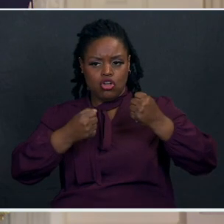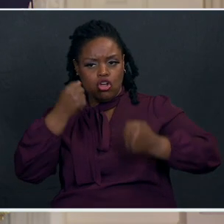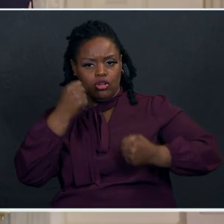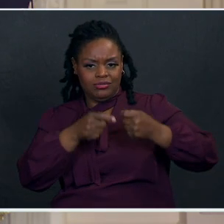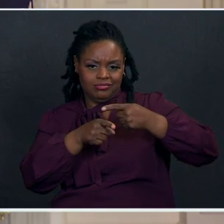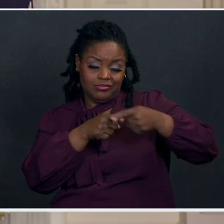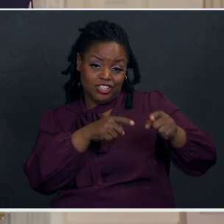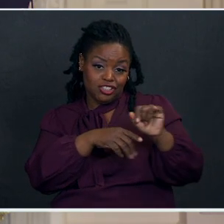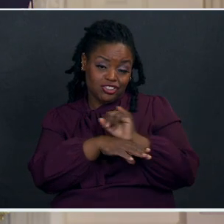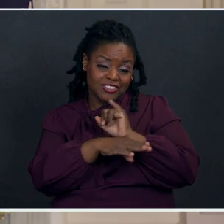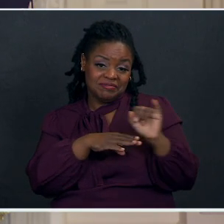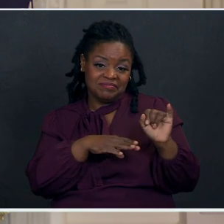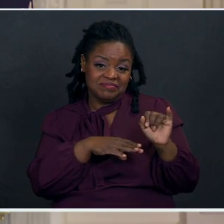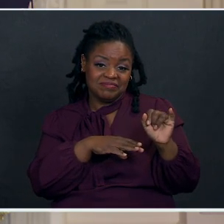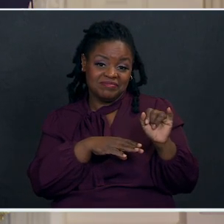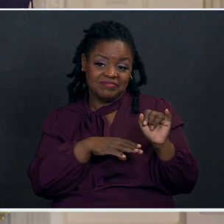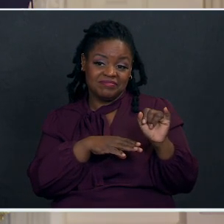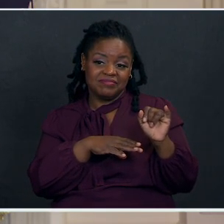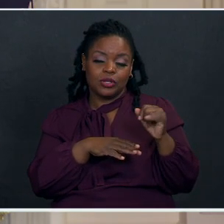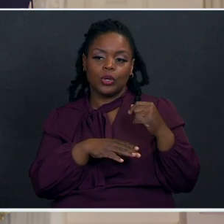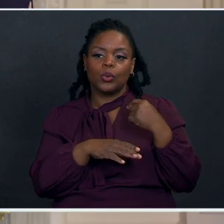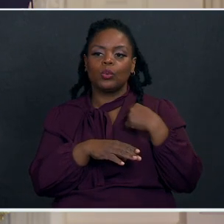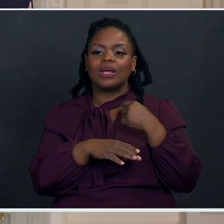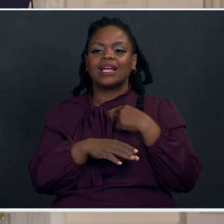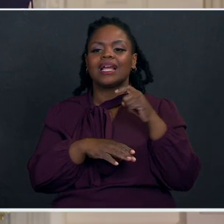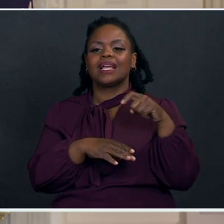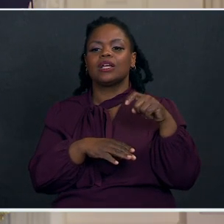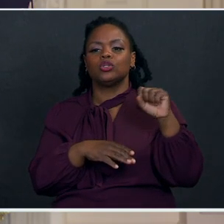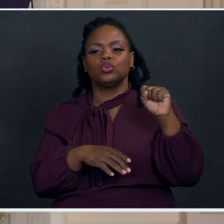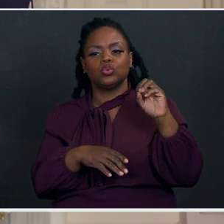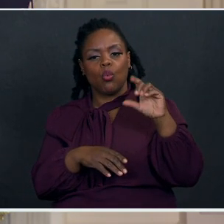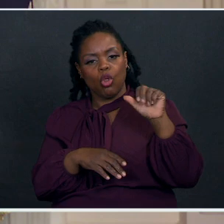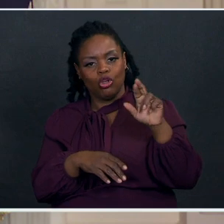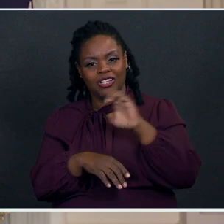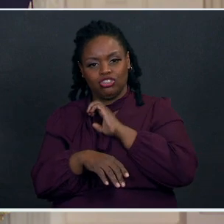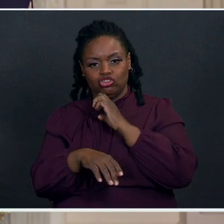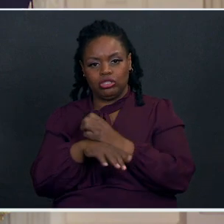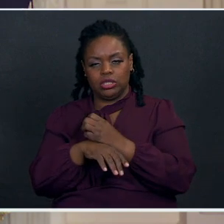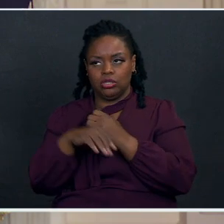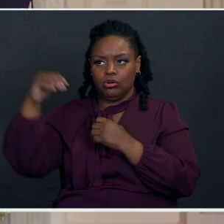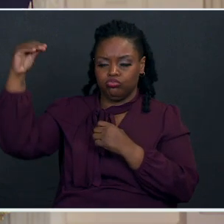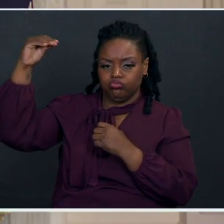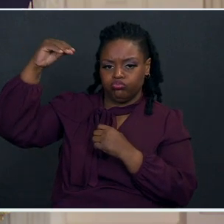We need solar energy cost-competitive with traditional energy, weatherizing more --